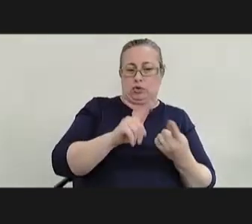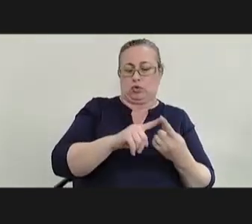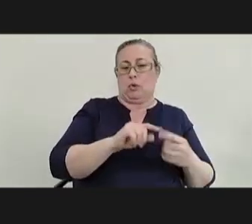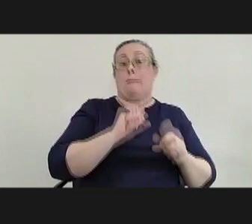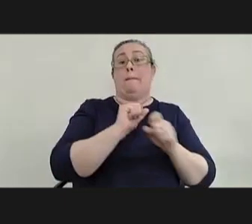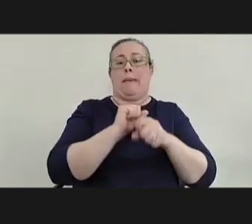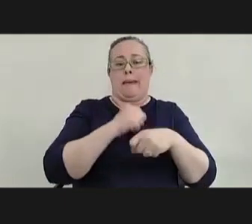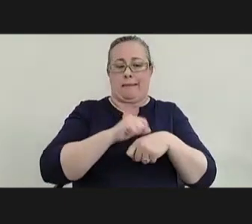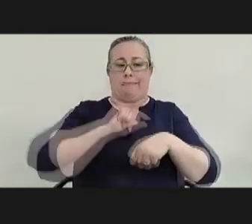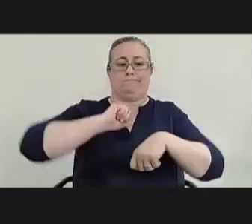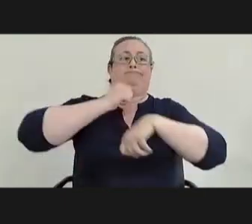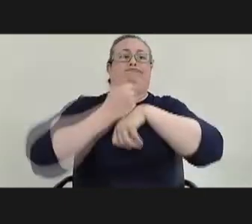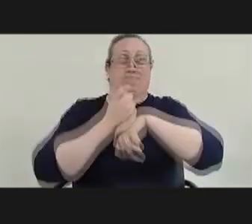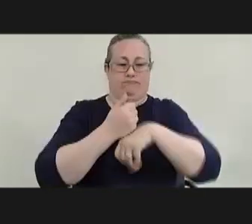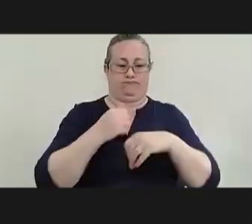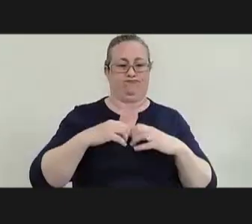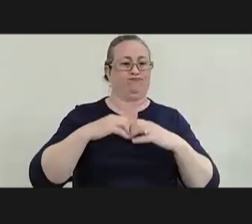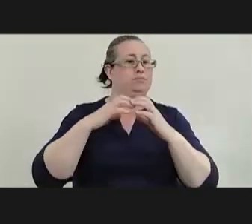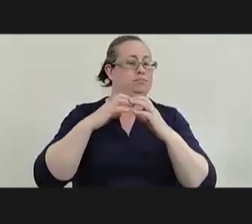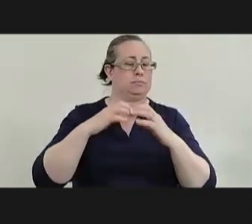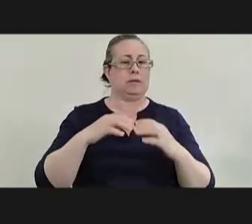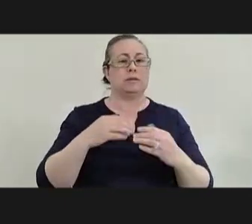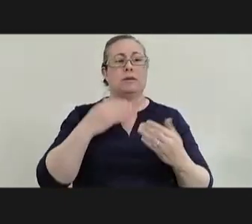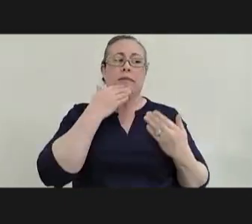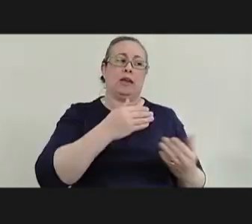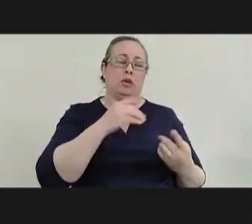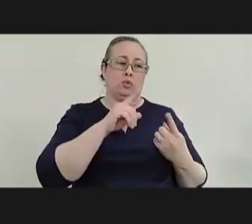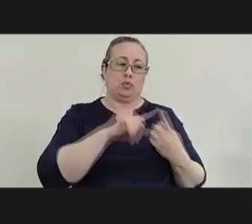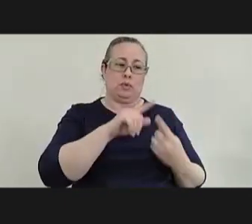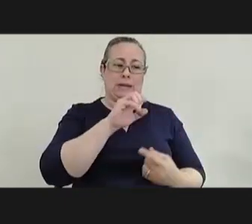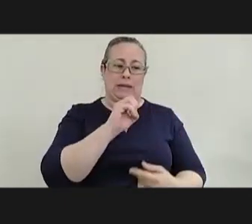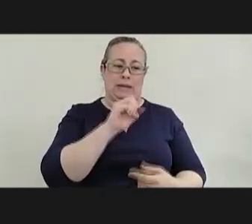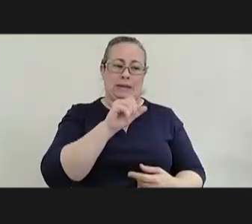Elizabeth for contributing to this important work, and thank you to the rest of the panel.